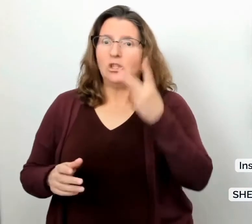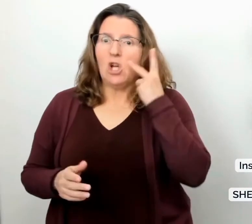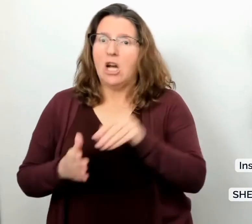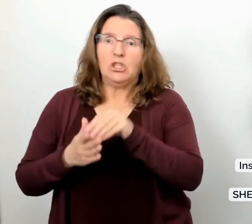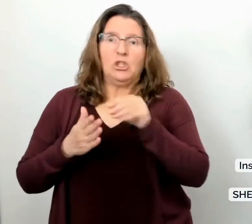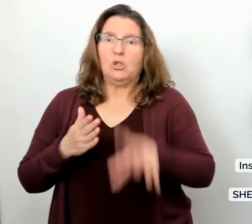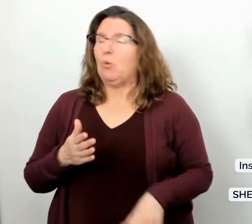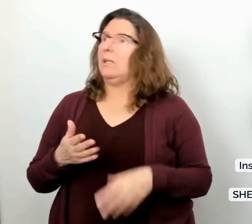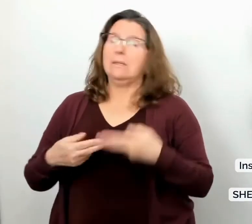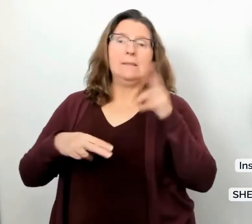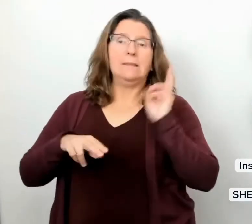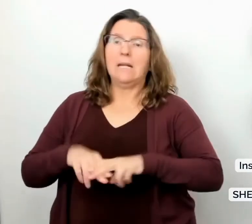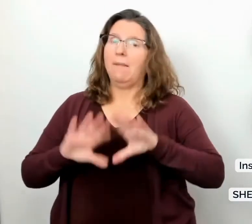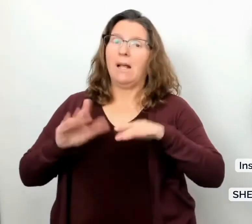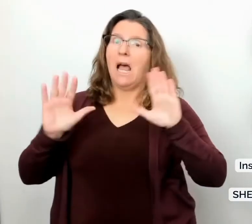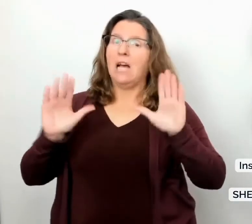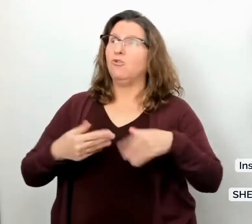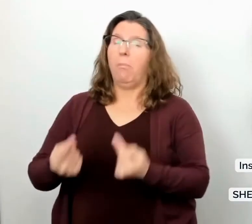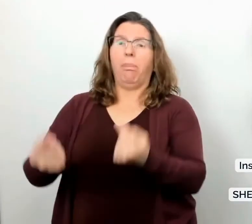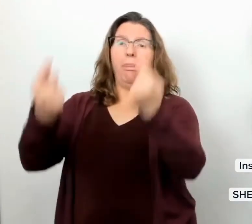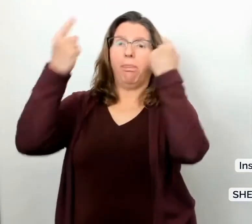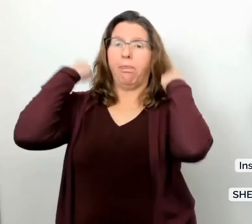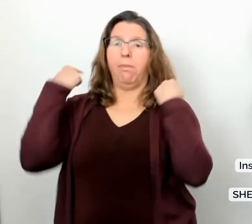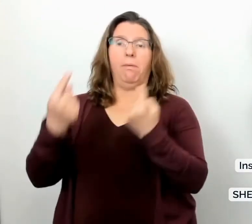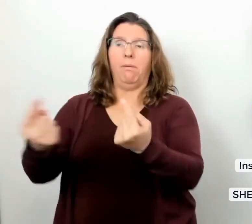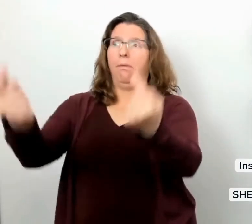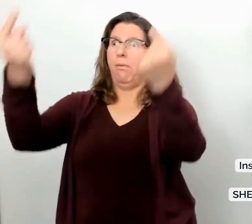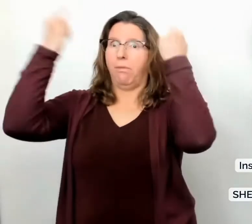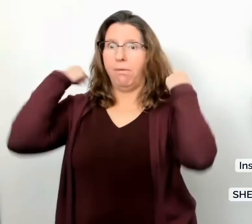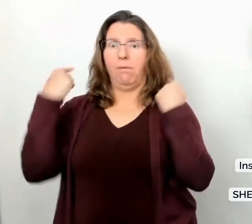I saw one student completely glazed over in the classroom,